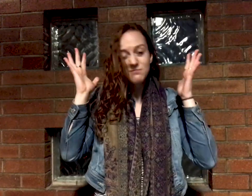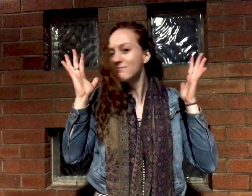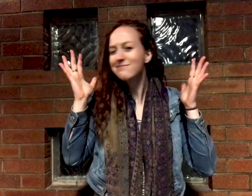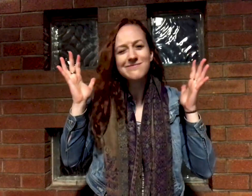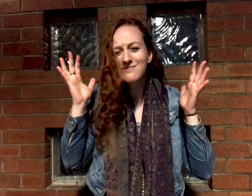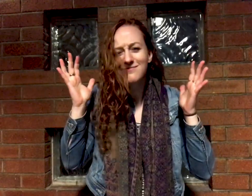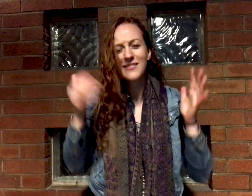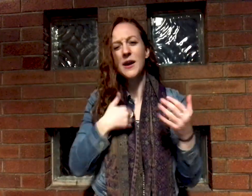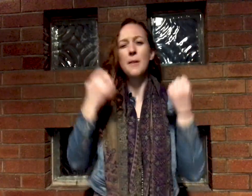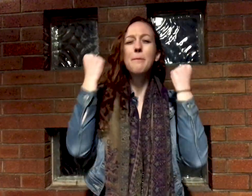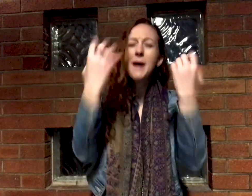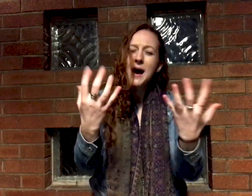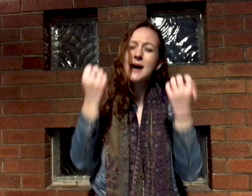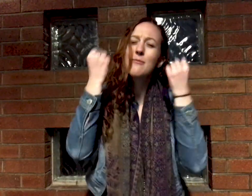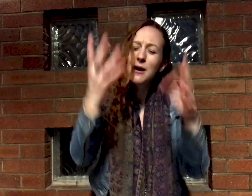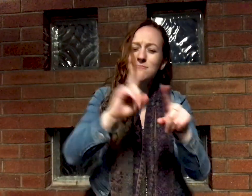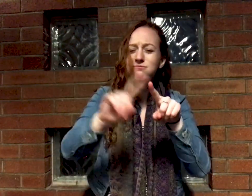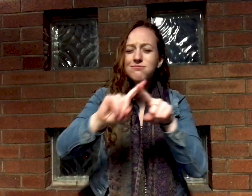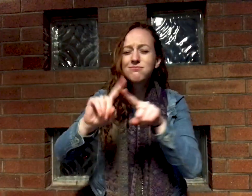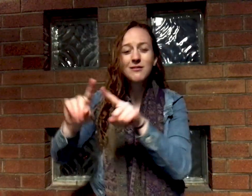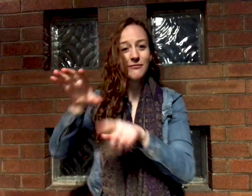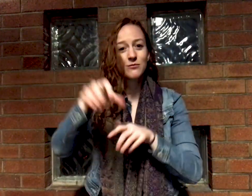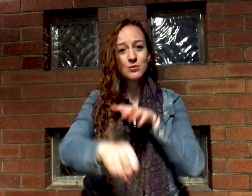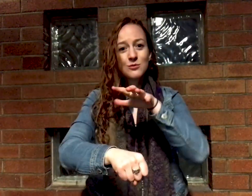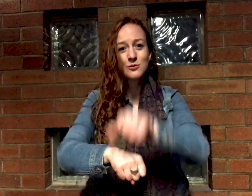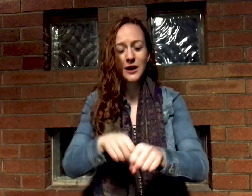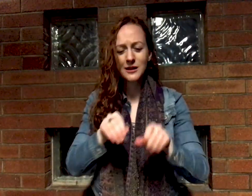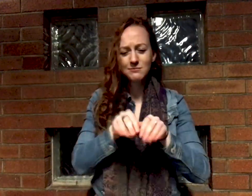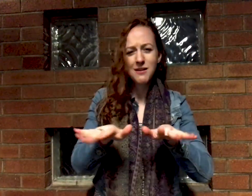No, there exists multiple food chains --